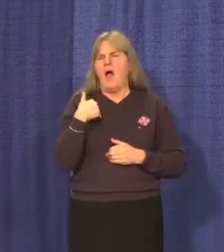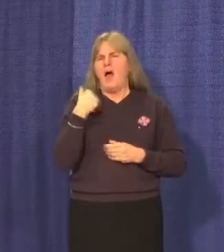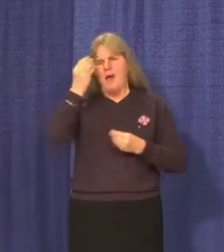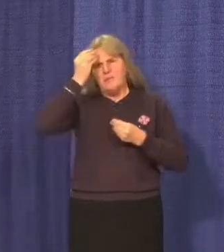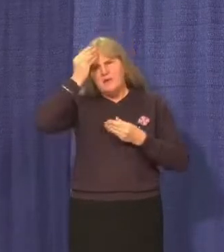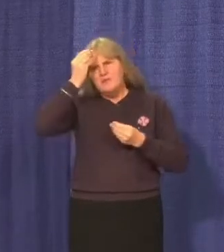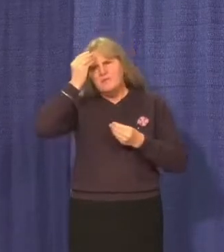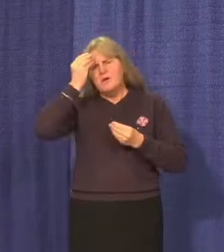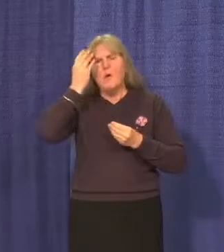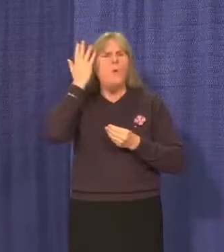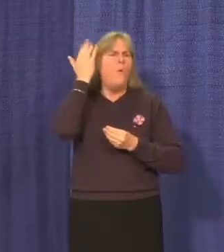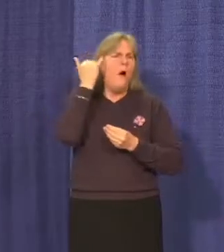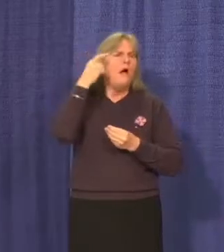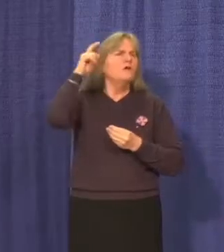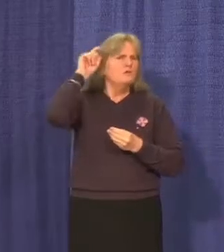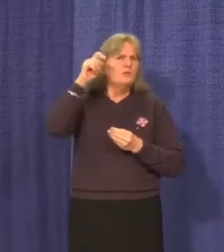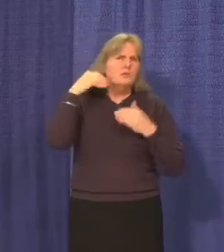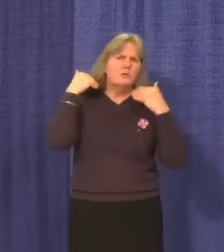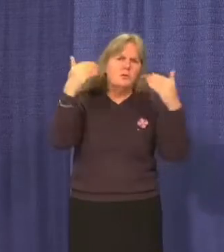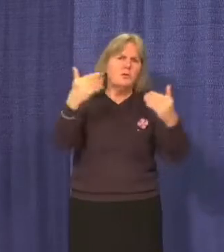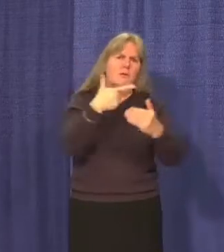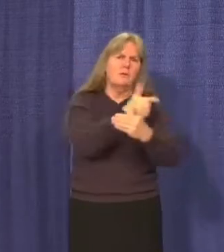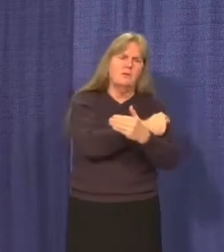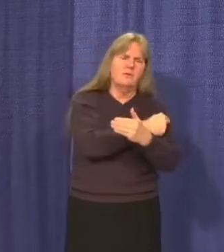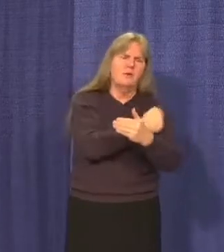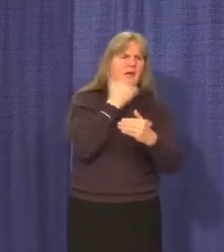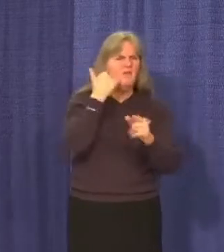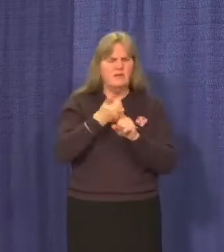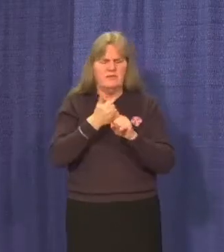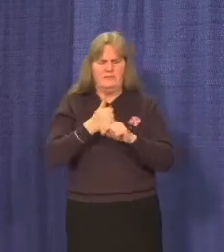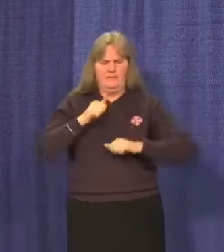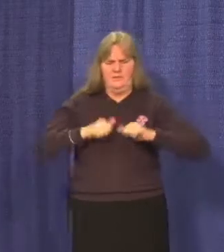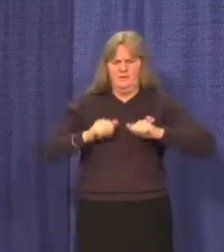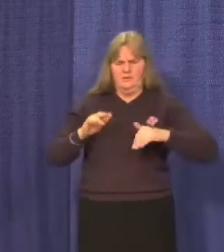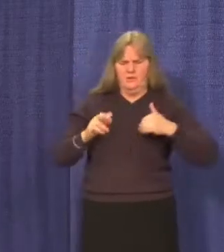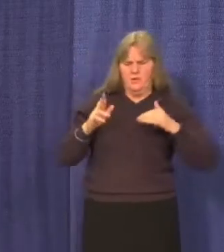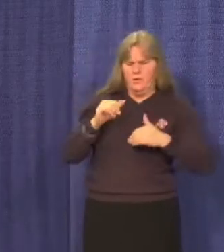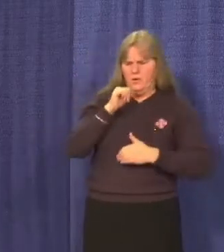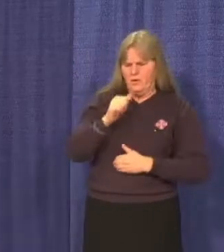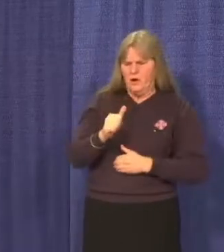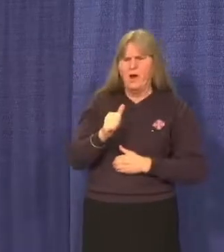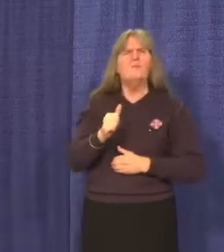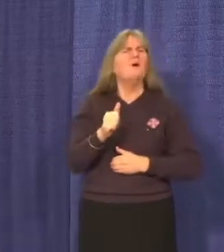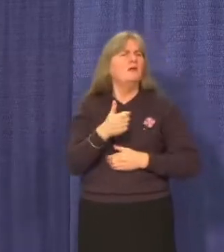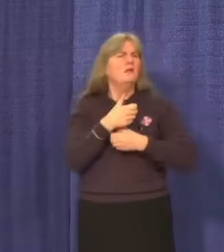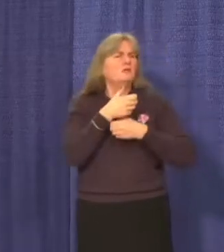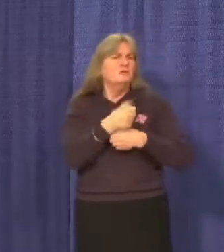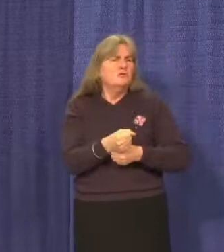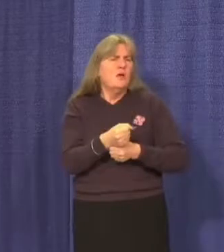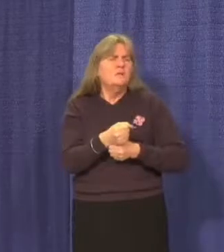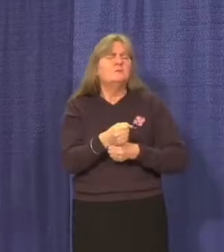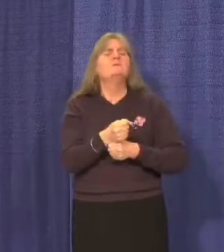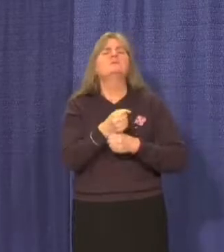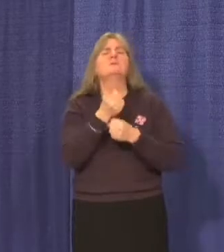information about why you should get vaccinated. If you're not certain, evaluate the facts in use trusted sources